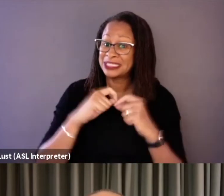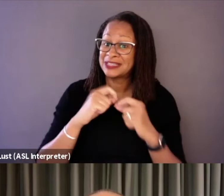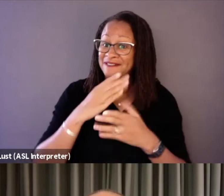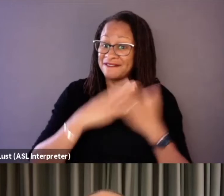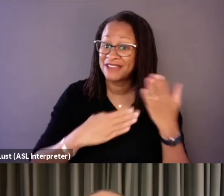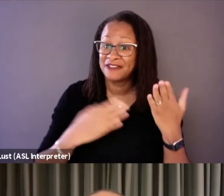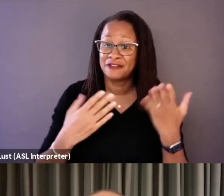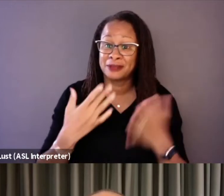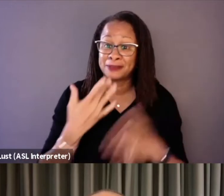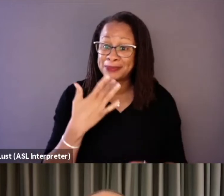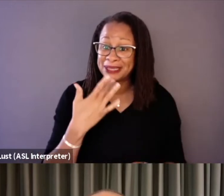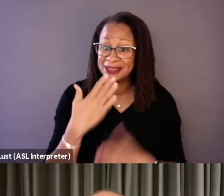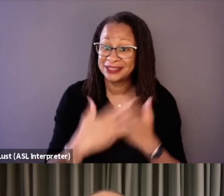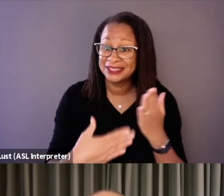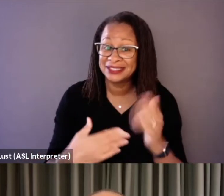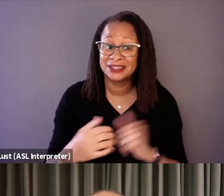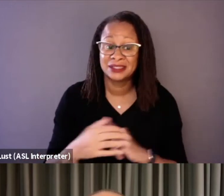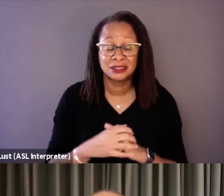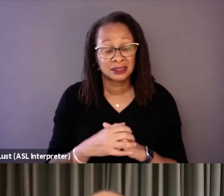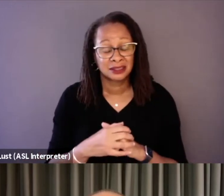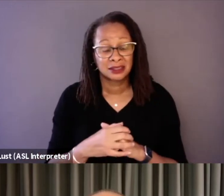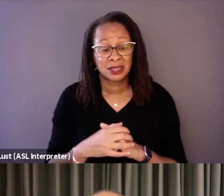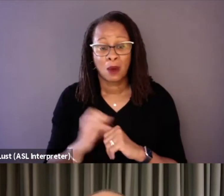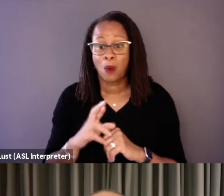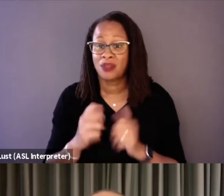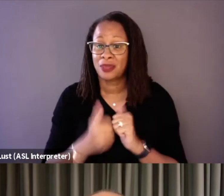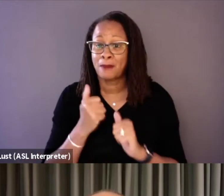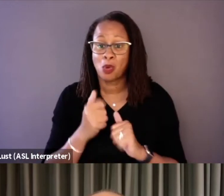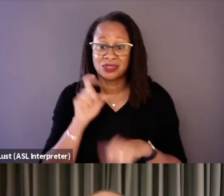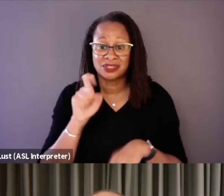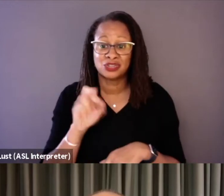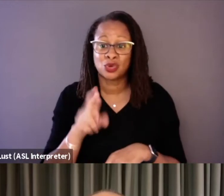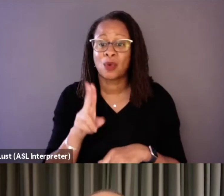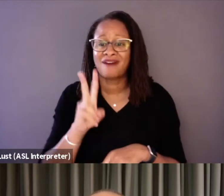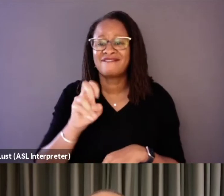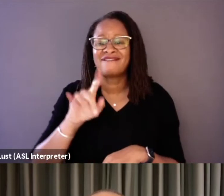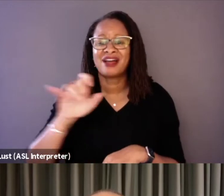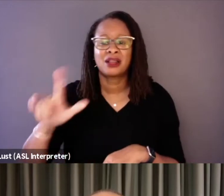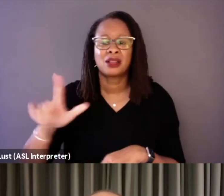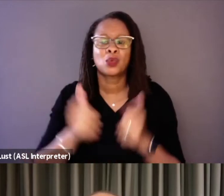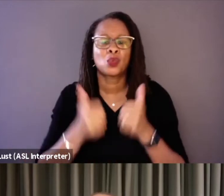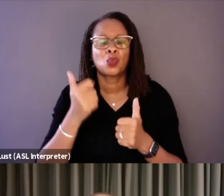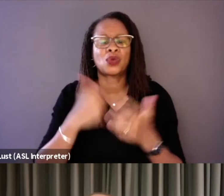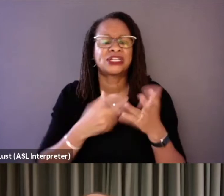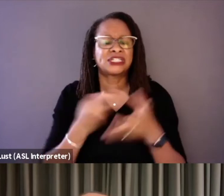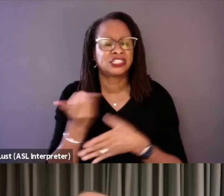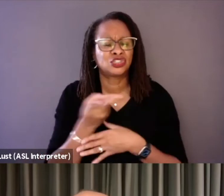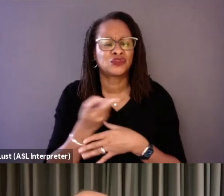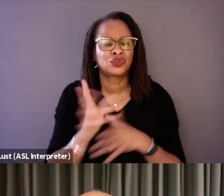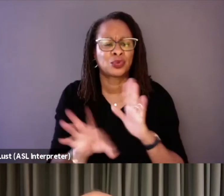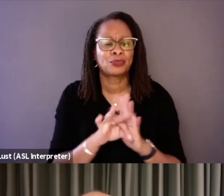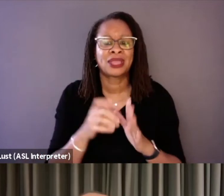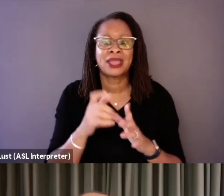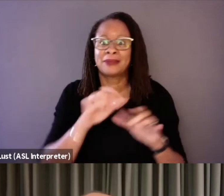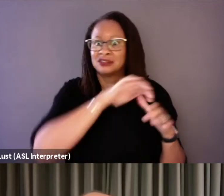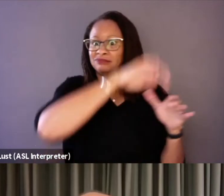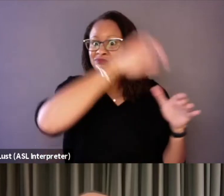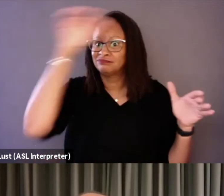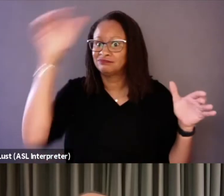piece that's like the most necessary and vital? Well, what would each of you pick among his large collection of work he did over the years?